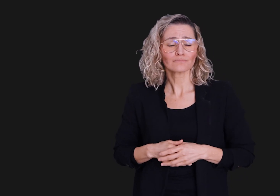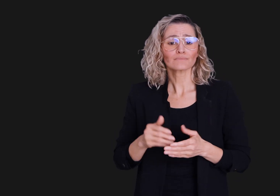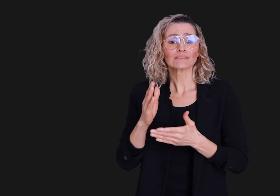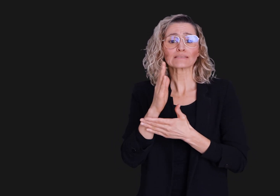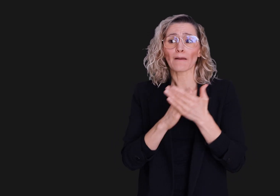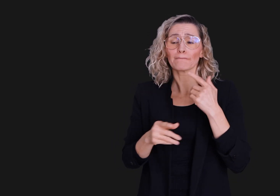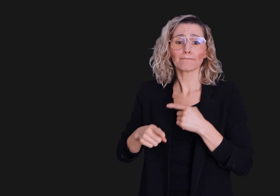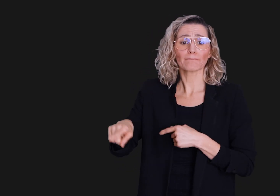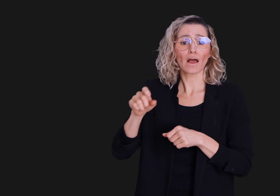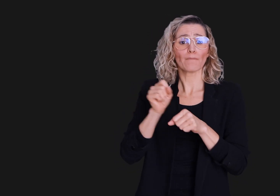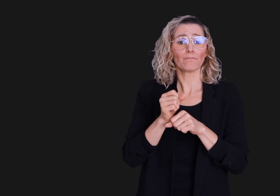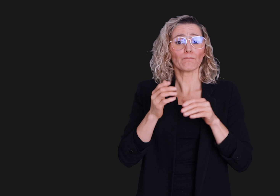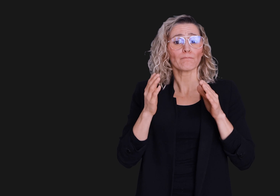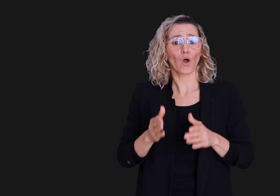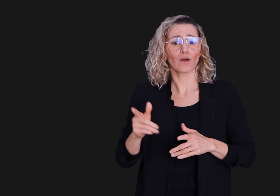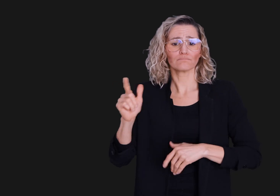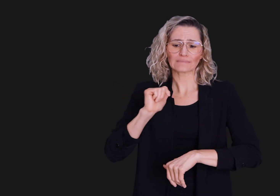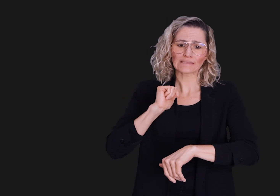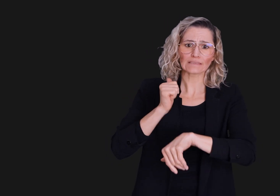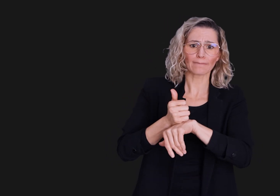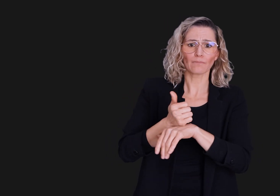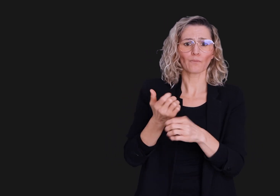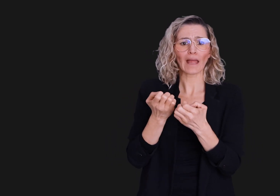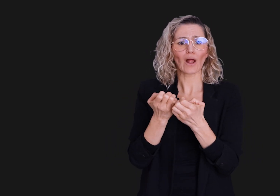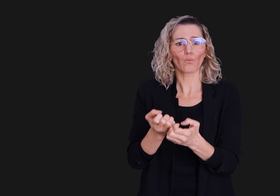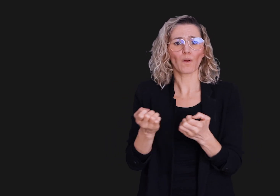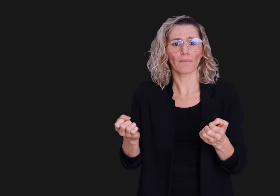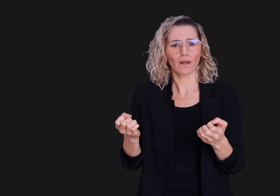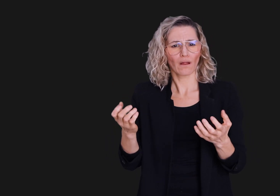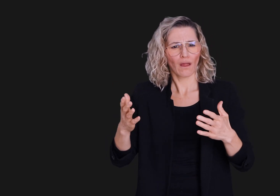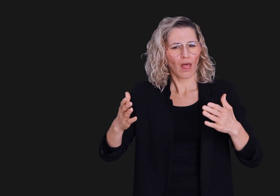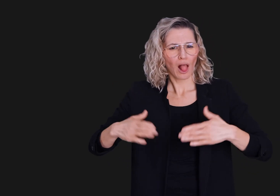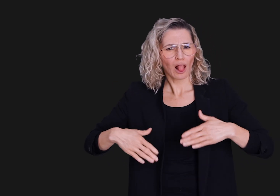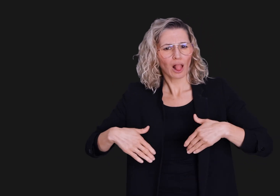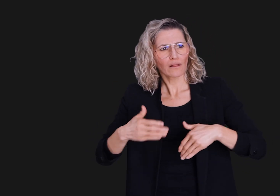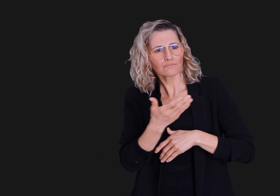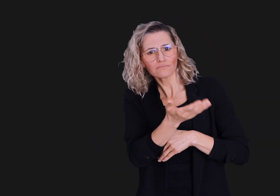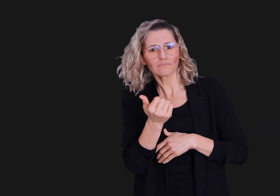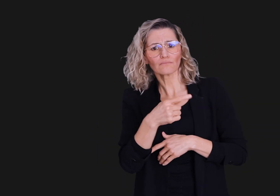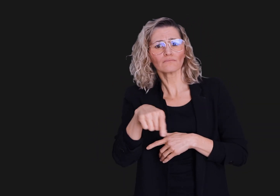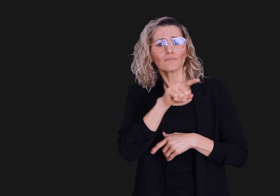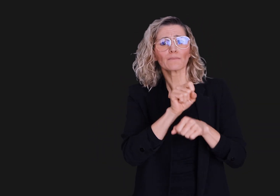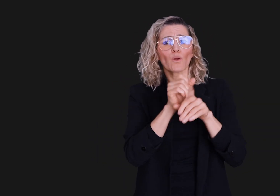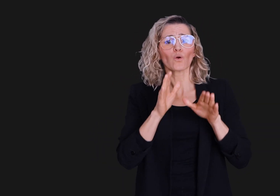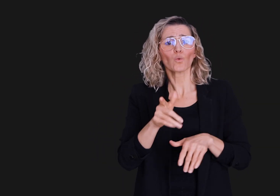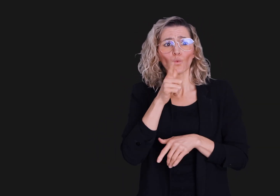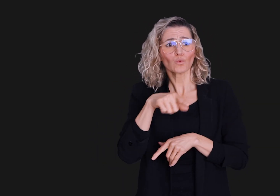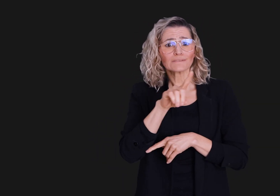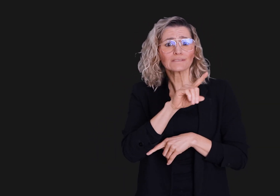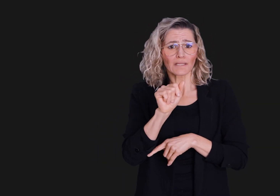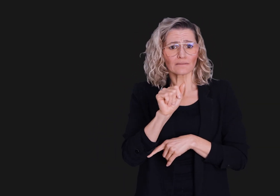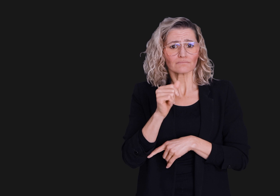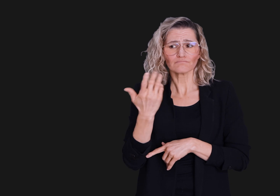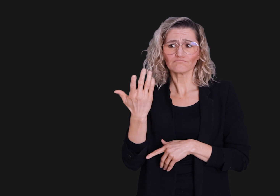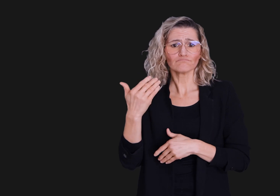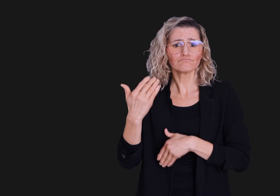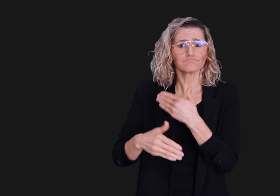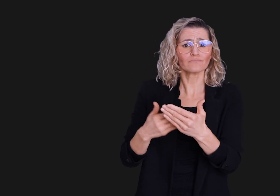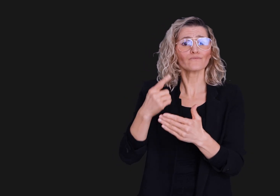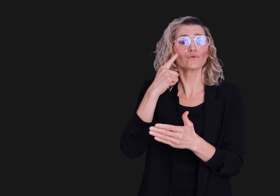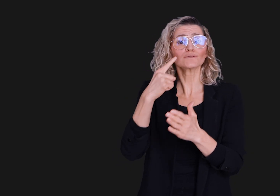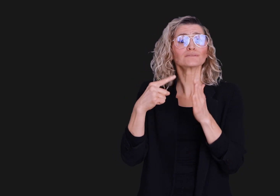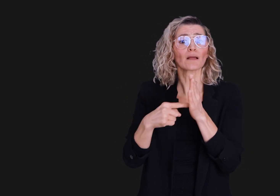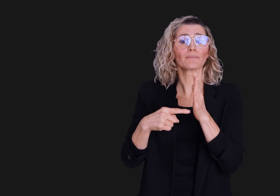• Some employers set up equipment without talking to employees with disabilities.